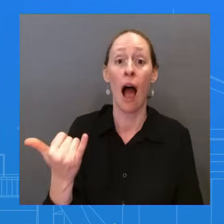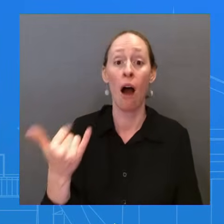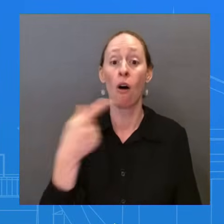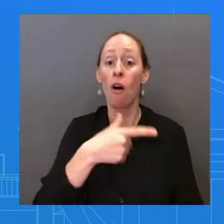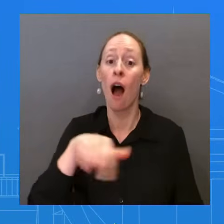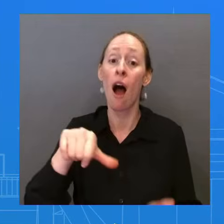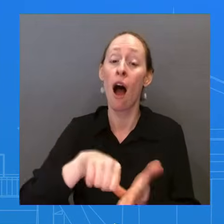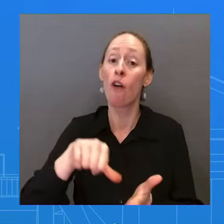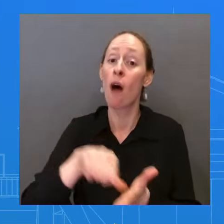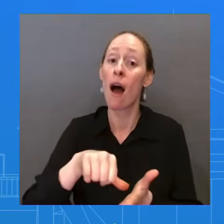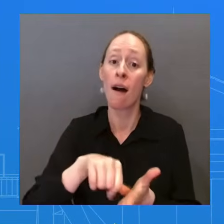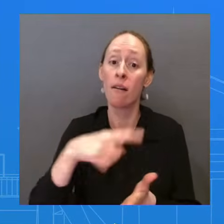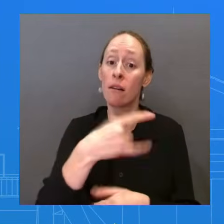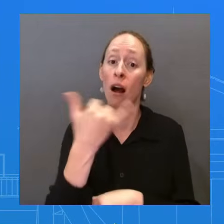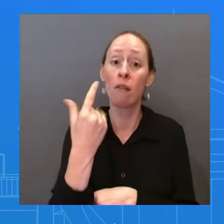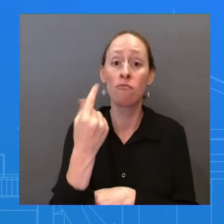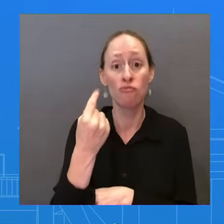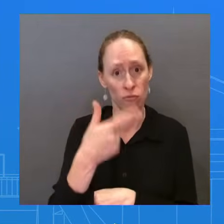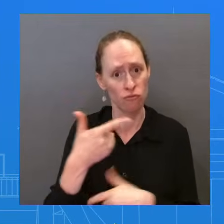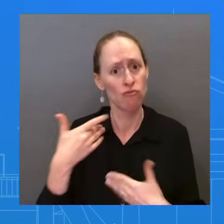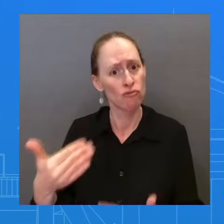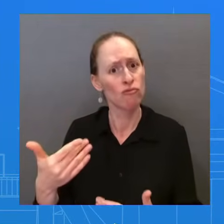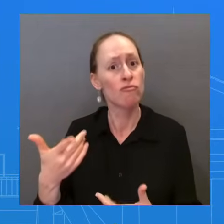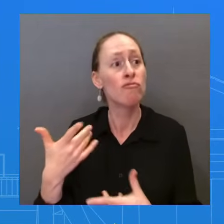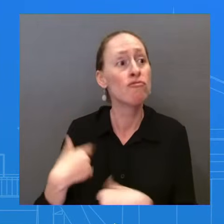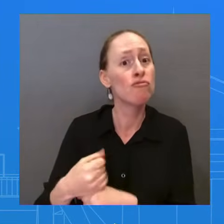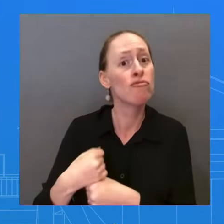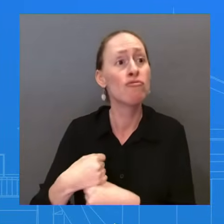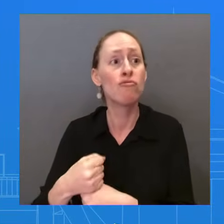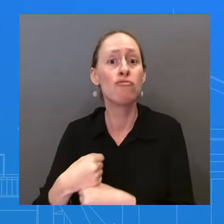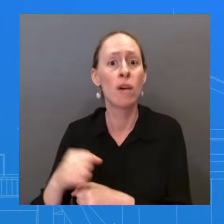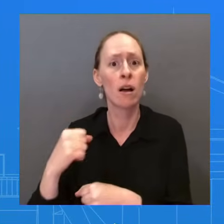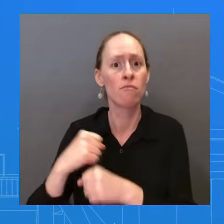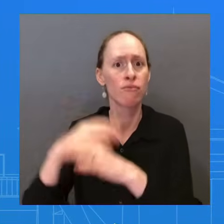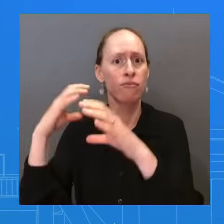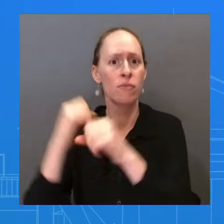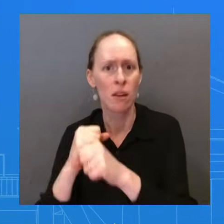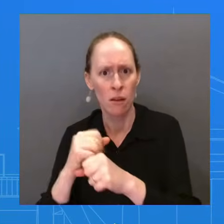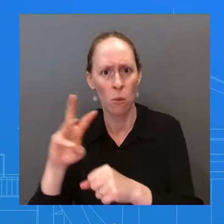to that would be highly preferable. But the Iranians were not negotiating in good faith.